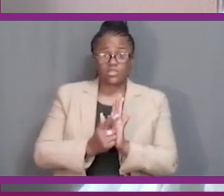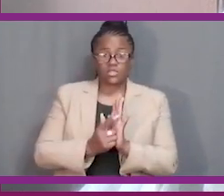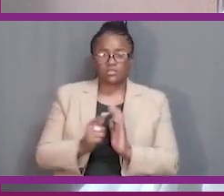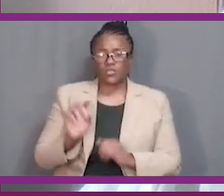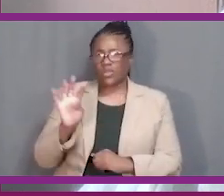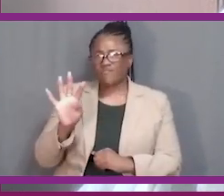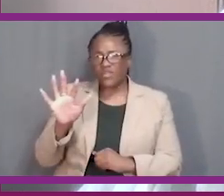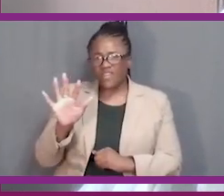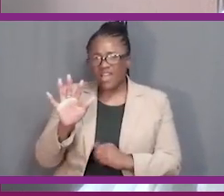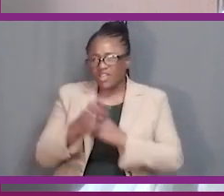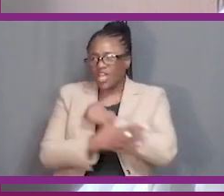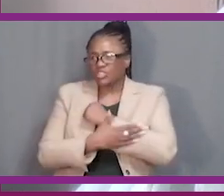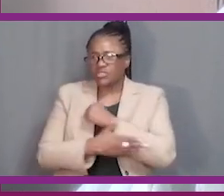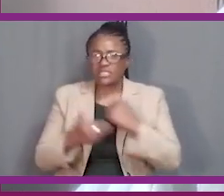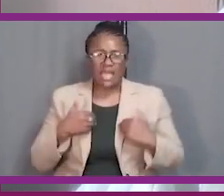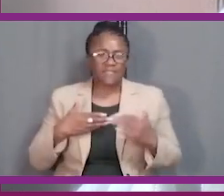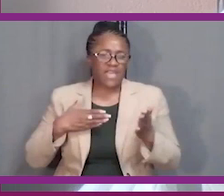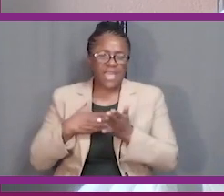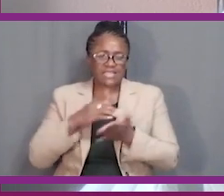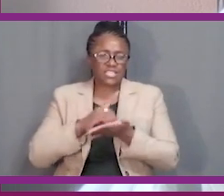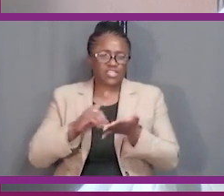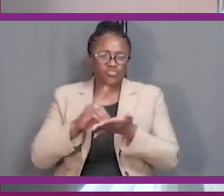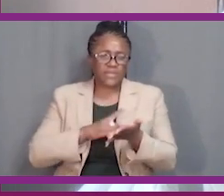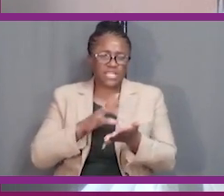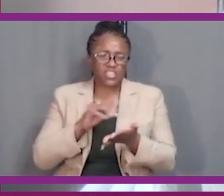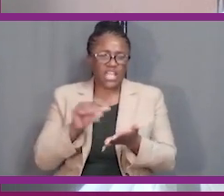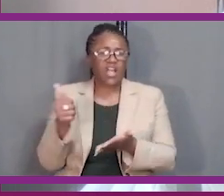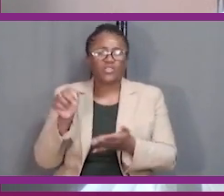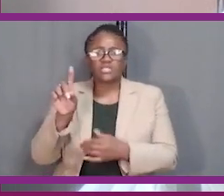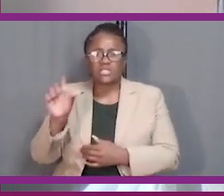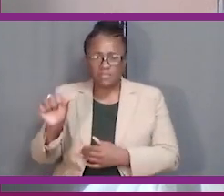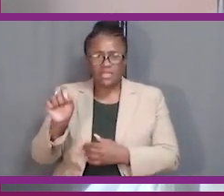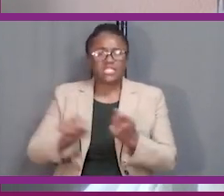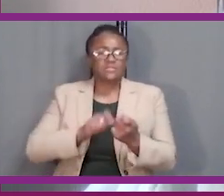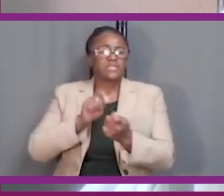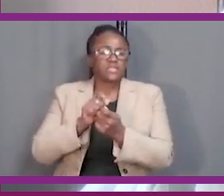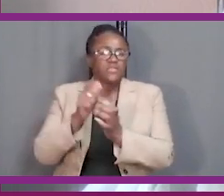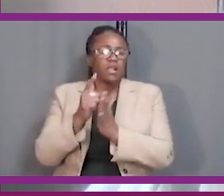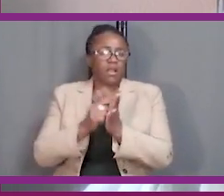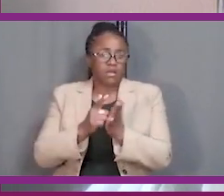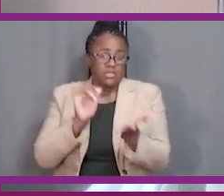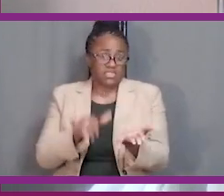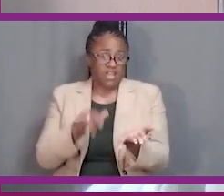laws, which to me underscores how internationally we can't rely on disability rights alone.